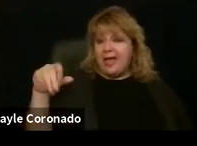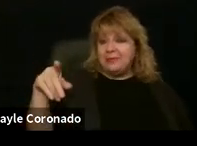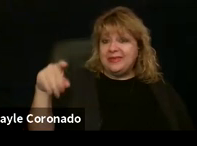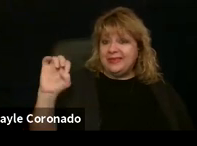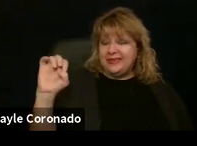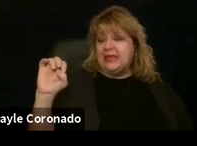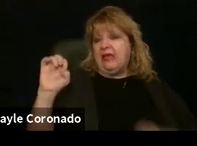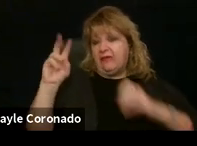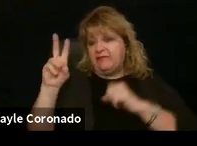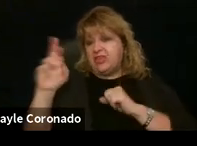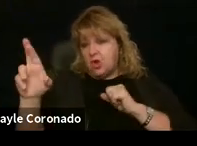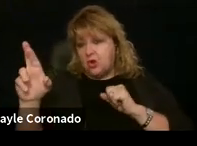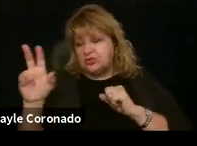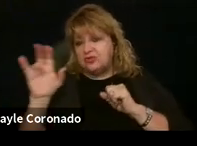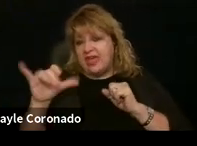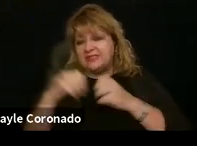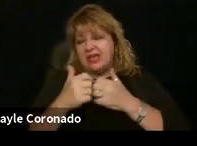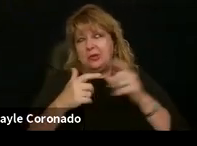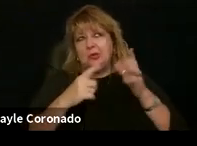Hopefully it can kind of stay a little separate.